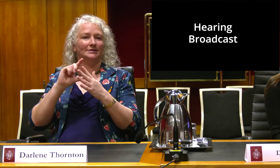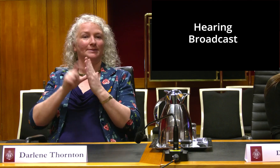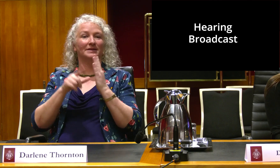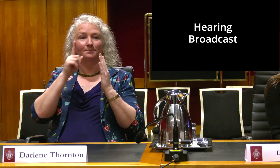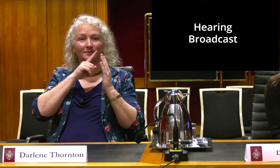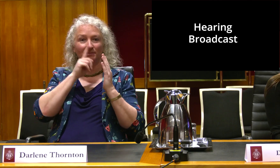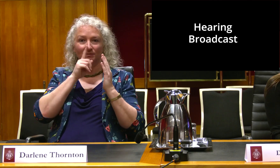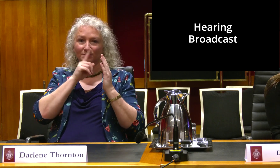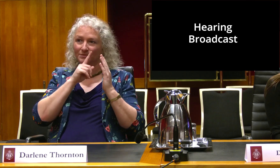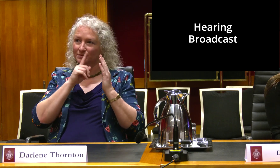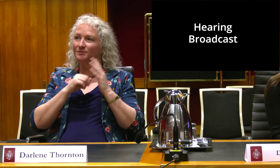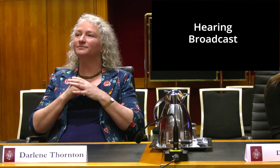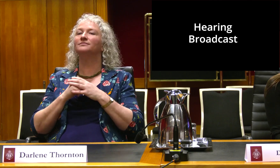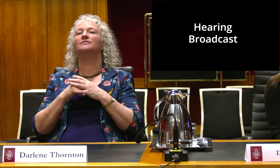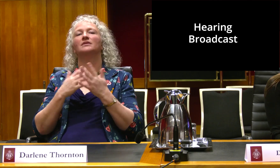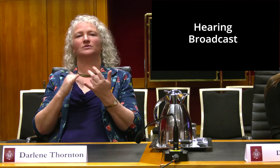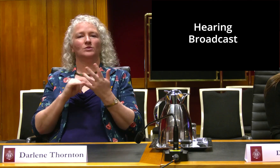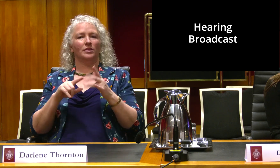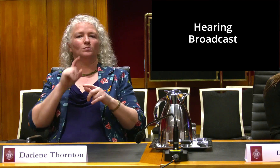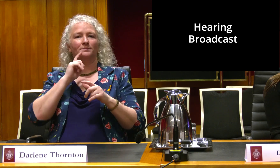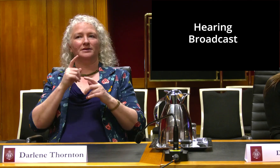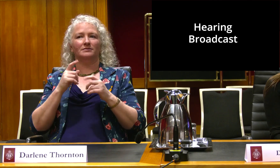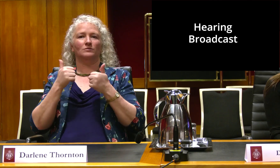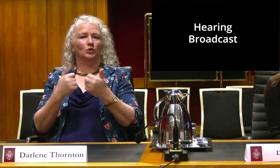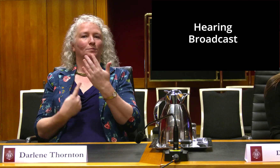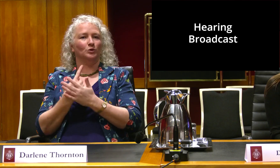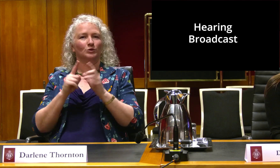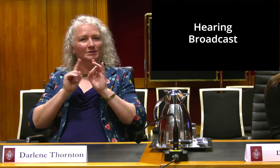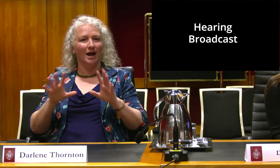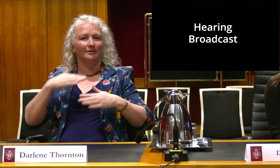NSW has not truly been accessible for people with disabilities